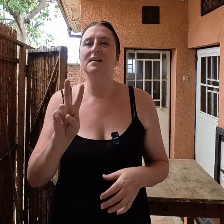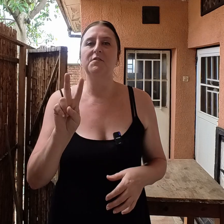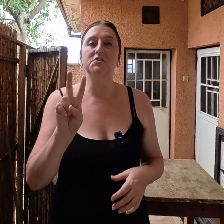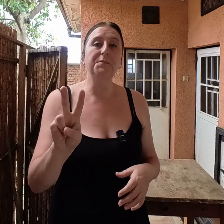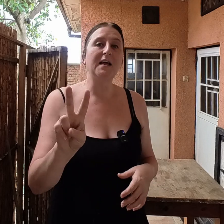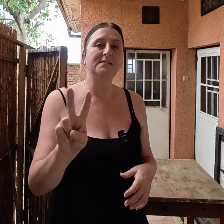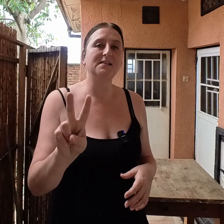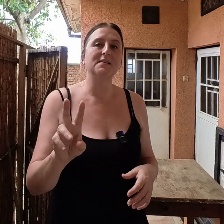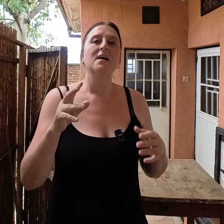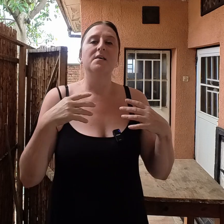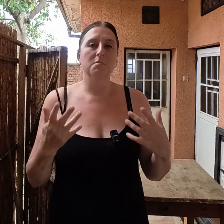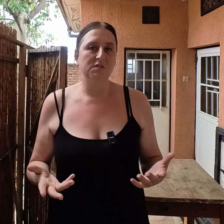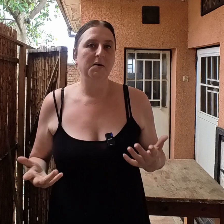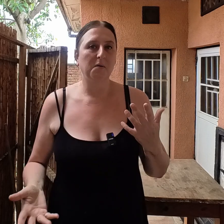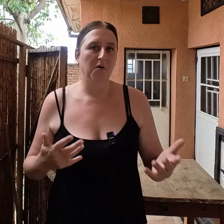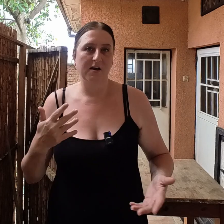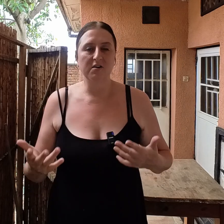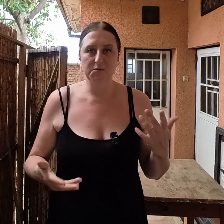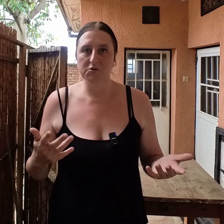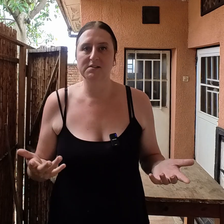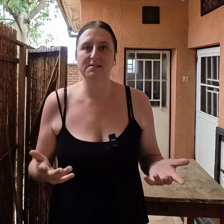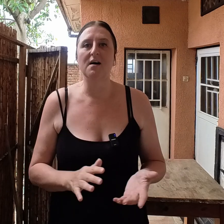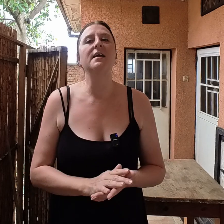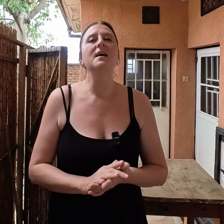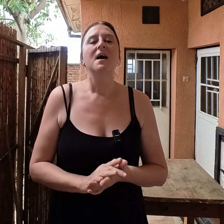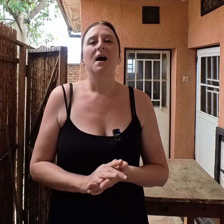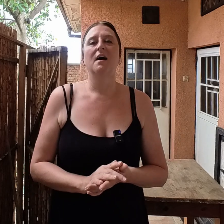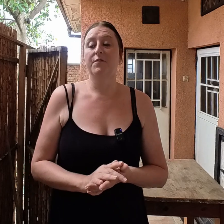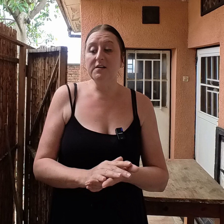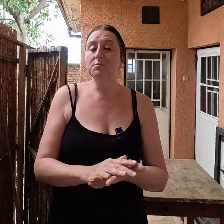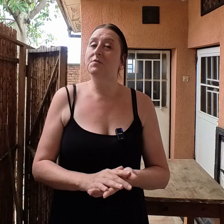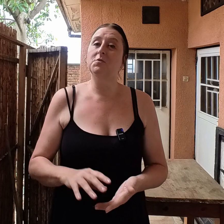going to give you two places that most people are probably going to want to sign. The first one of